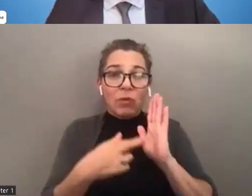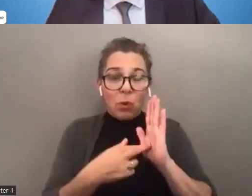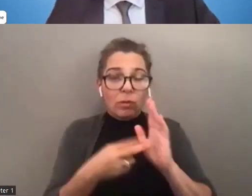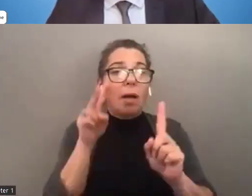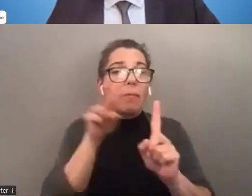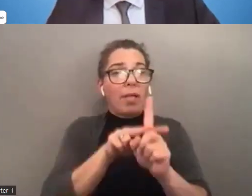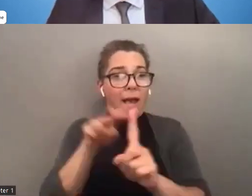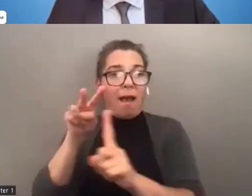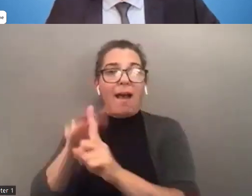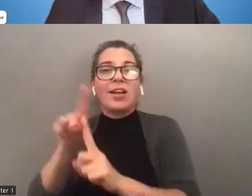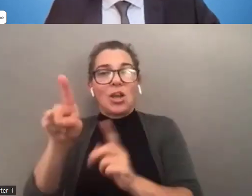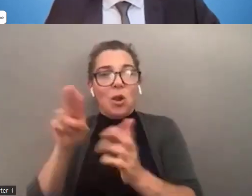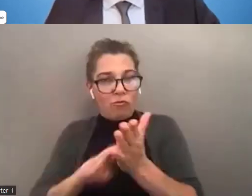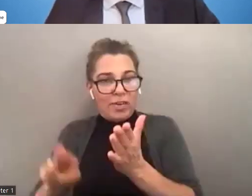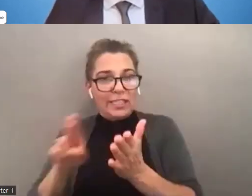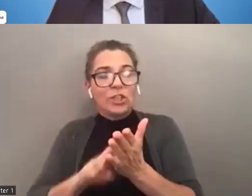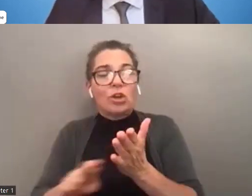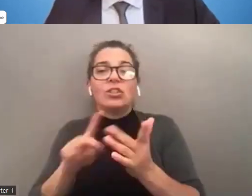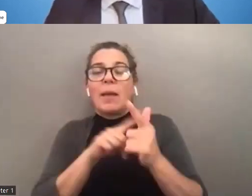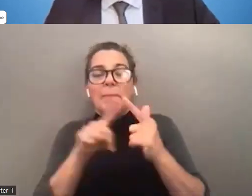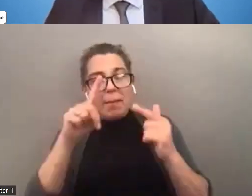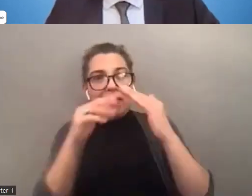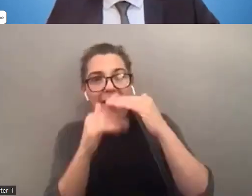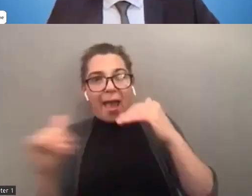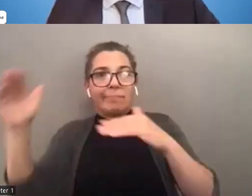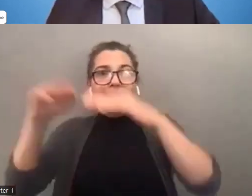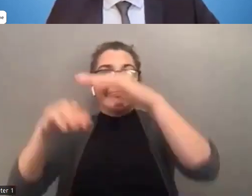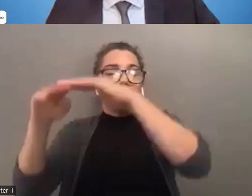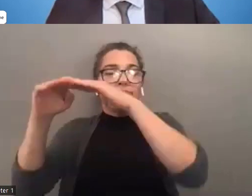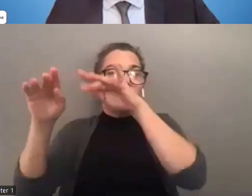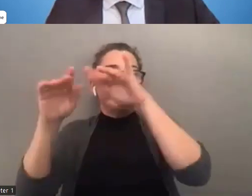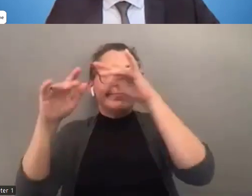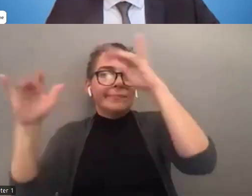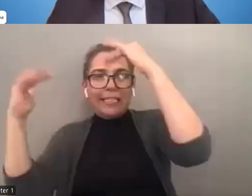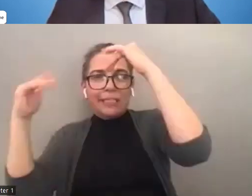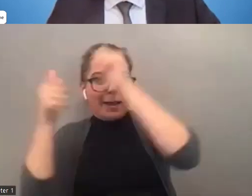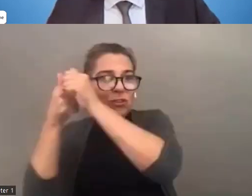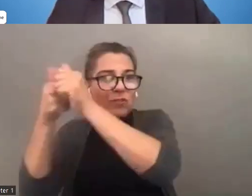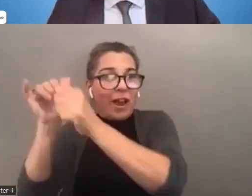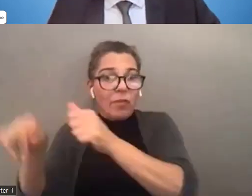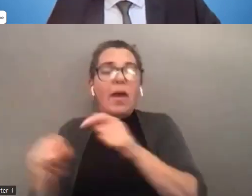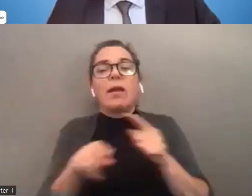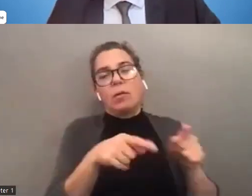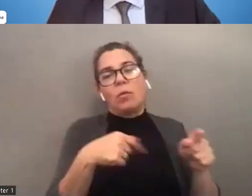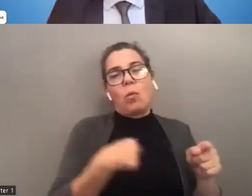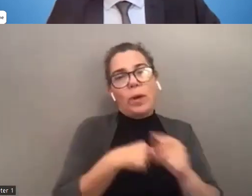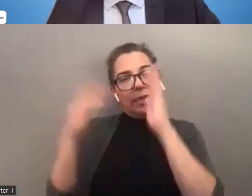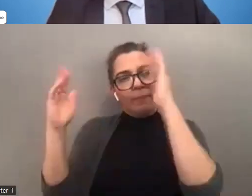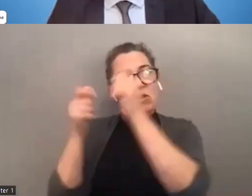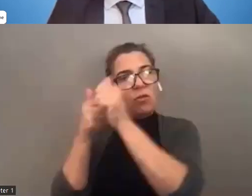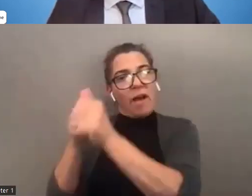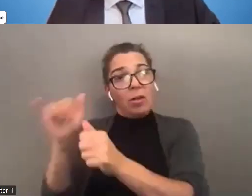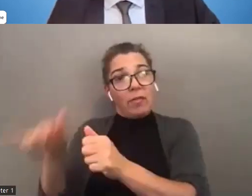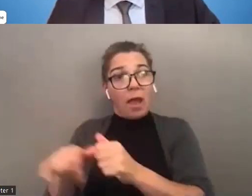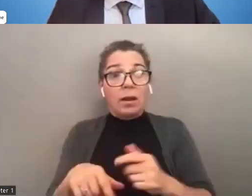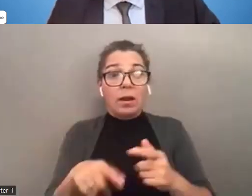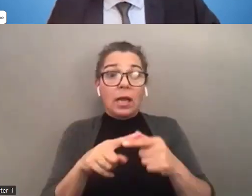and might set certain expectations, and we would, you know, expect you to continue to follow them. In the supplemental information for best practices,